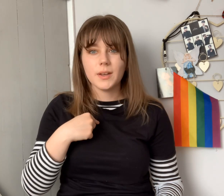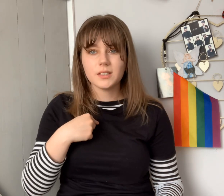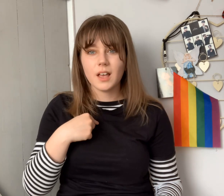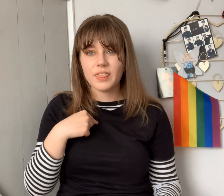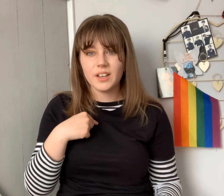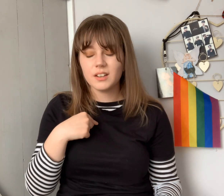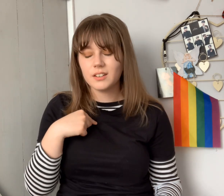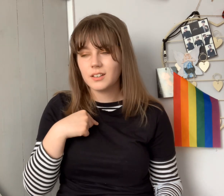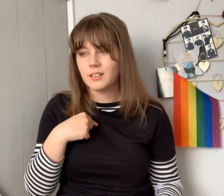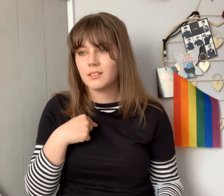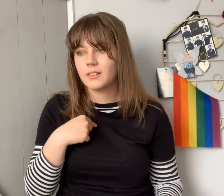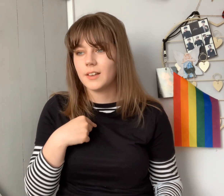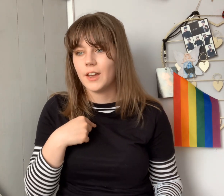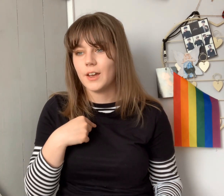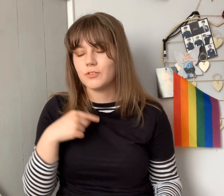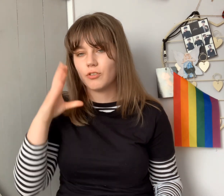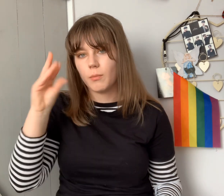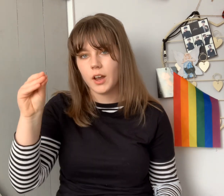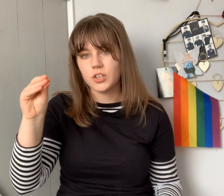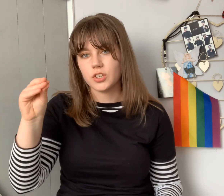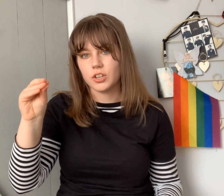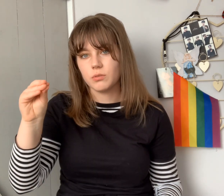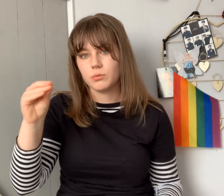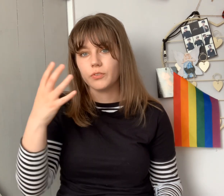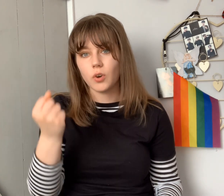"To remind you got it bad"